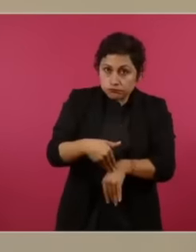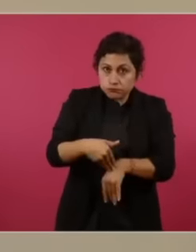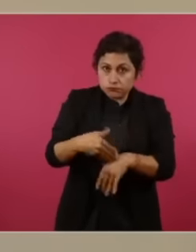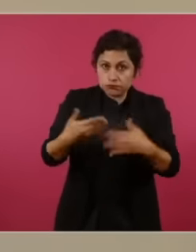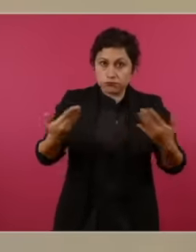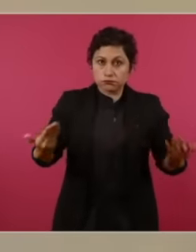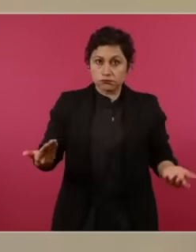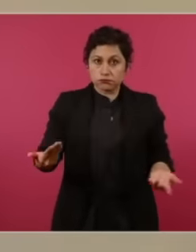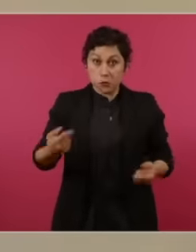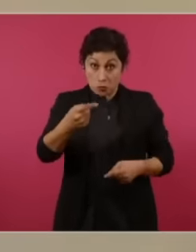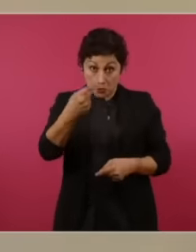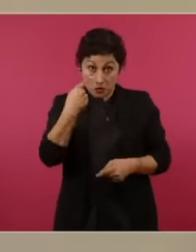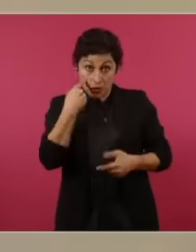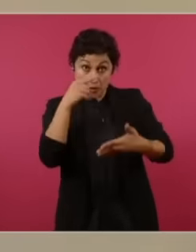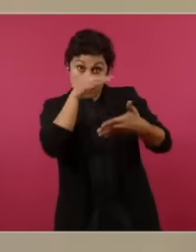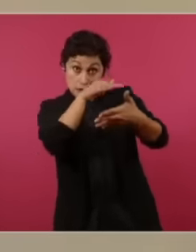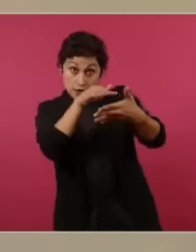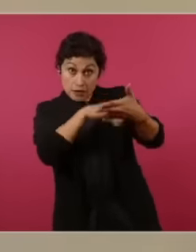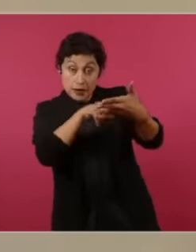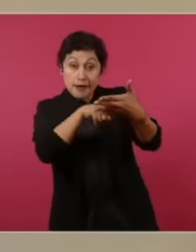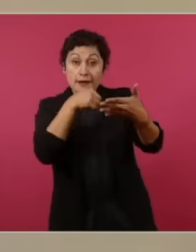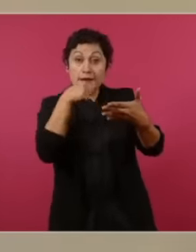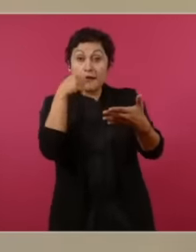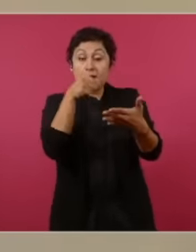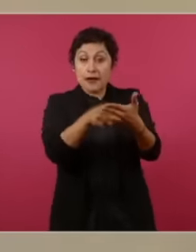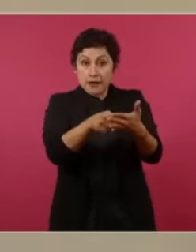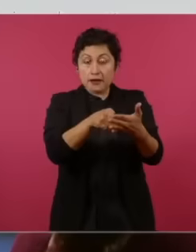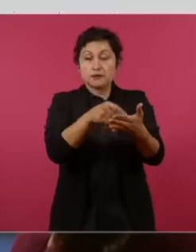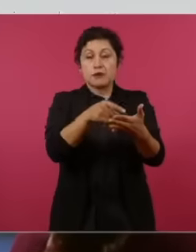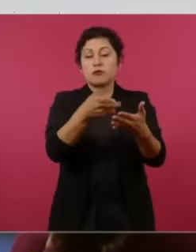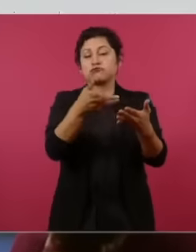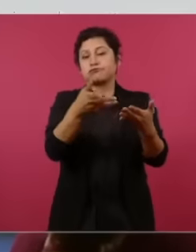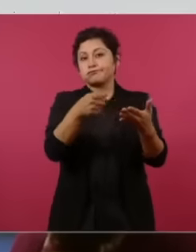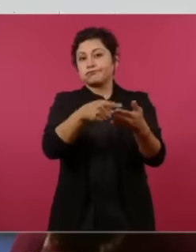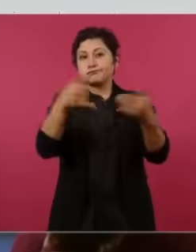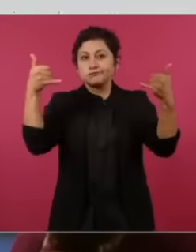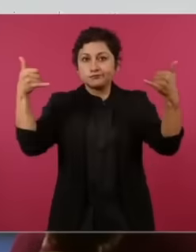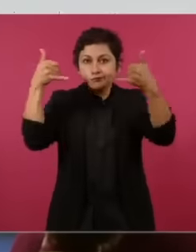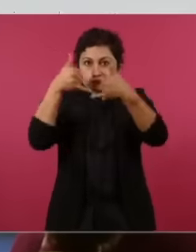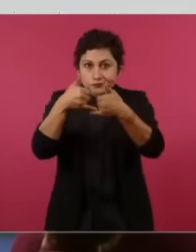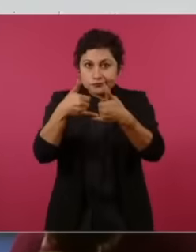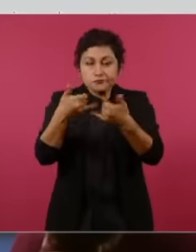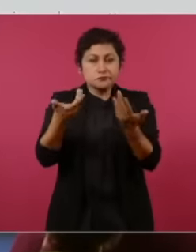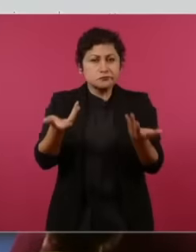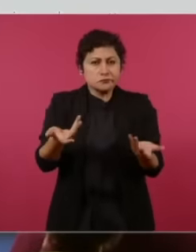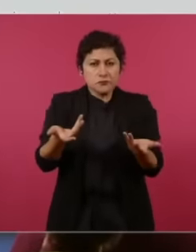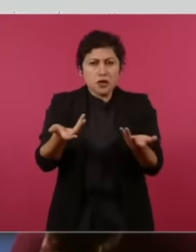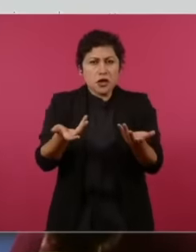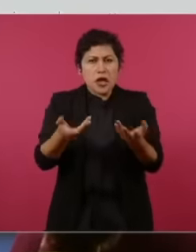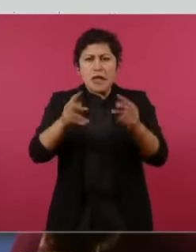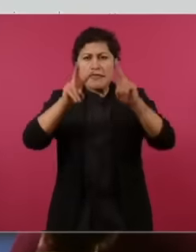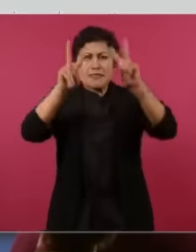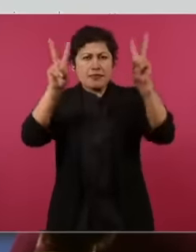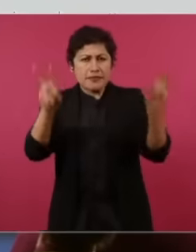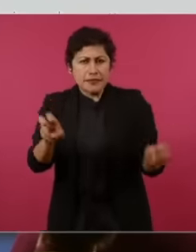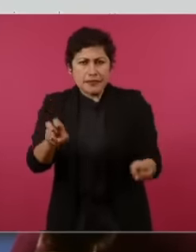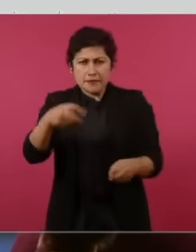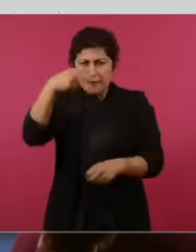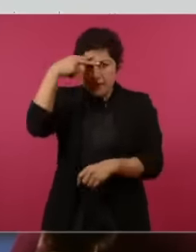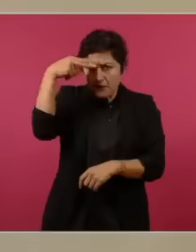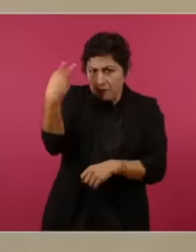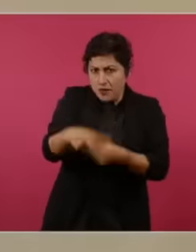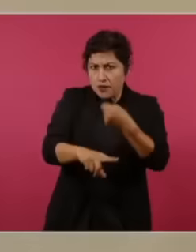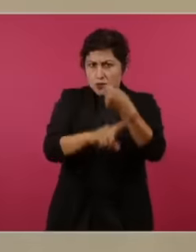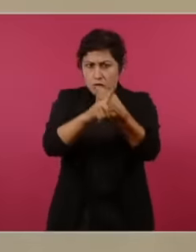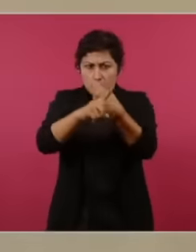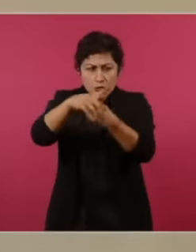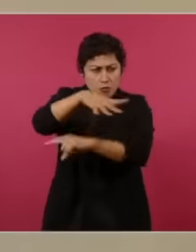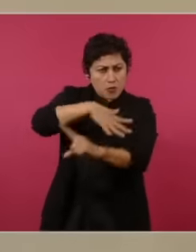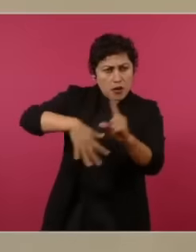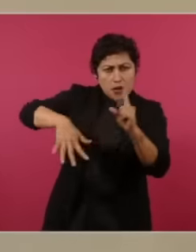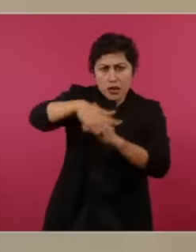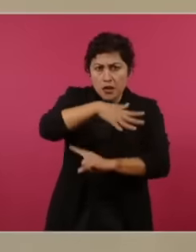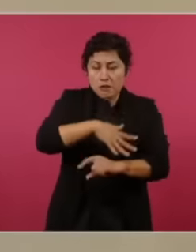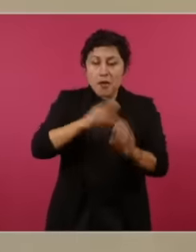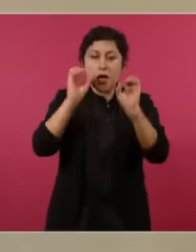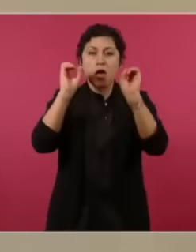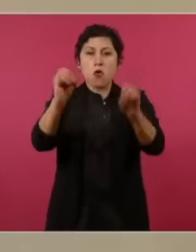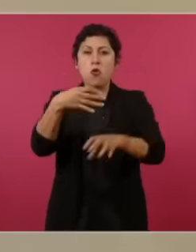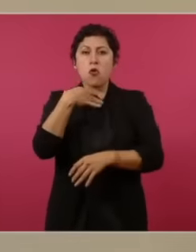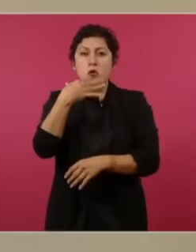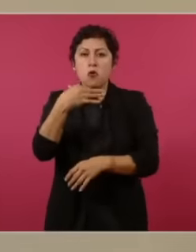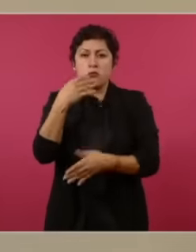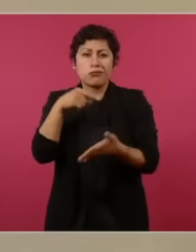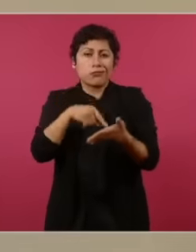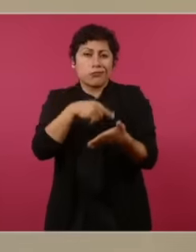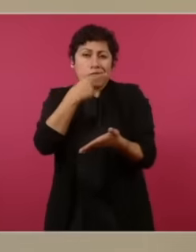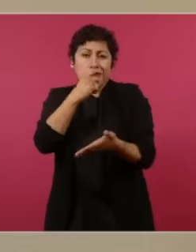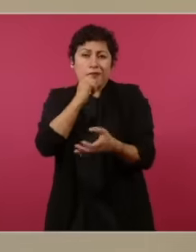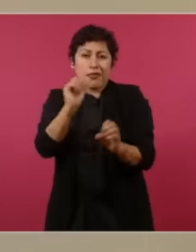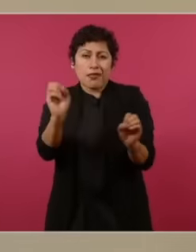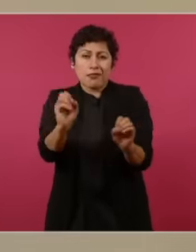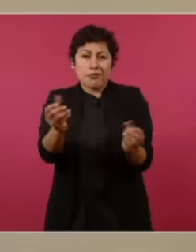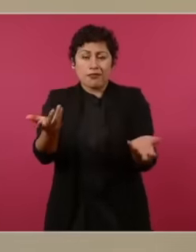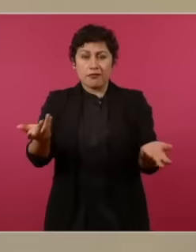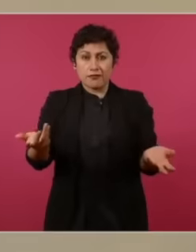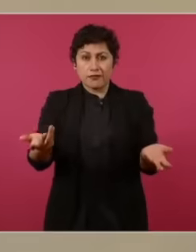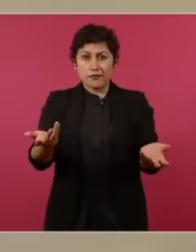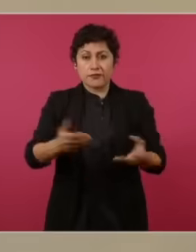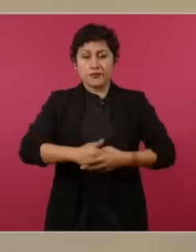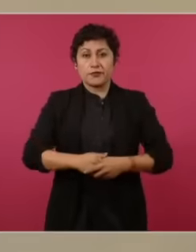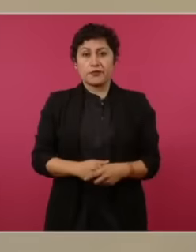Mexico much less about the serious problem of corruption